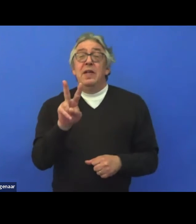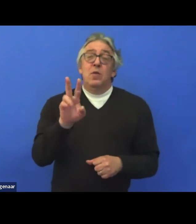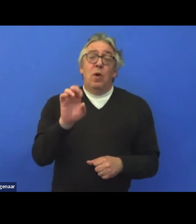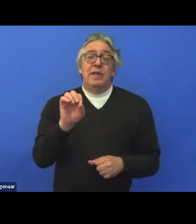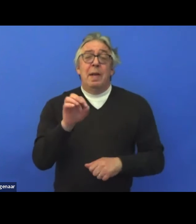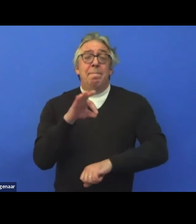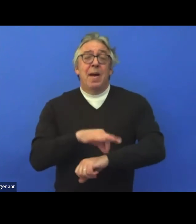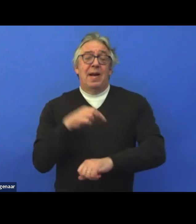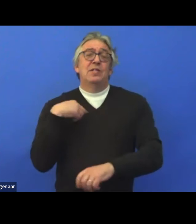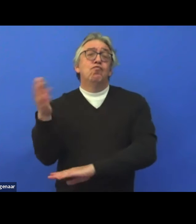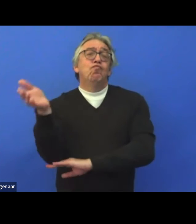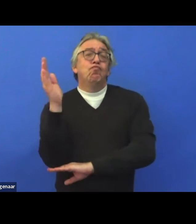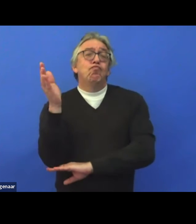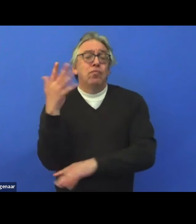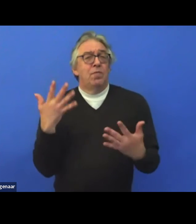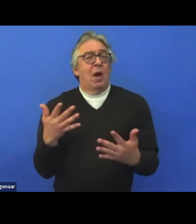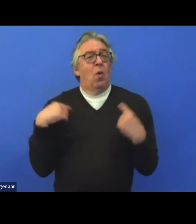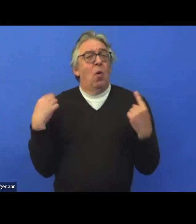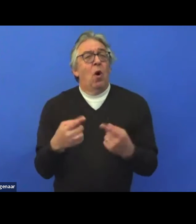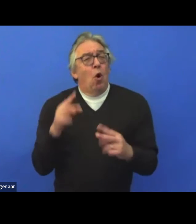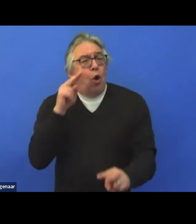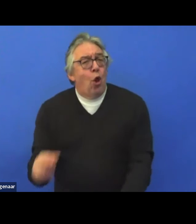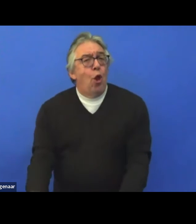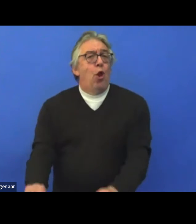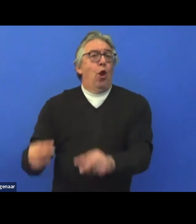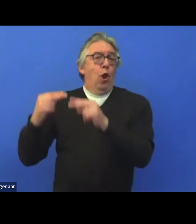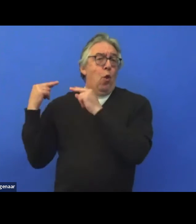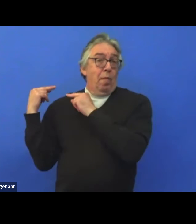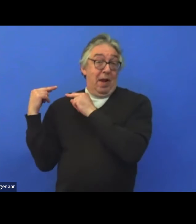at the i2i programme through a brand new film we’ve made.